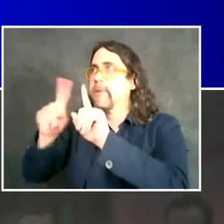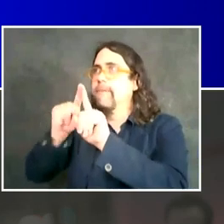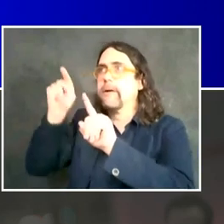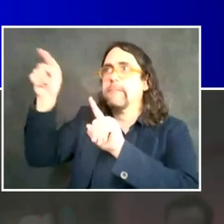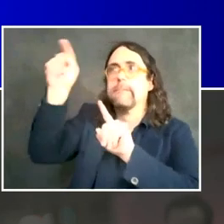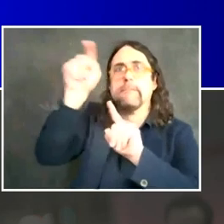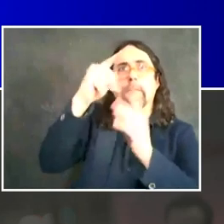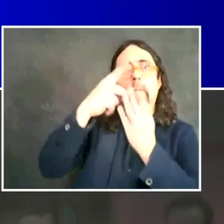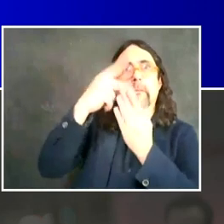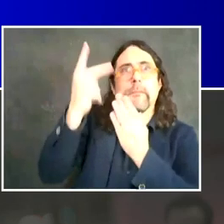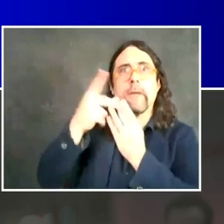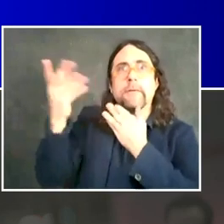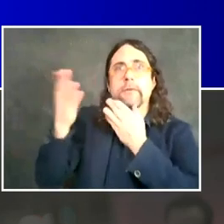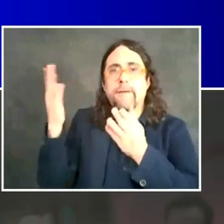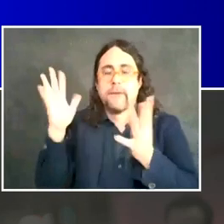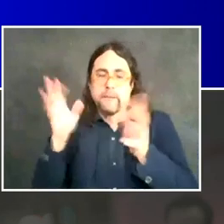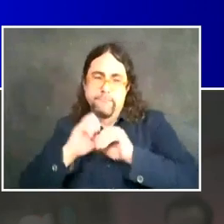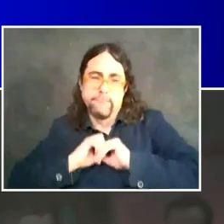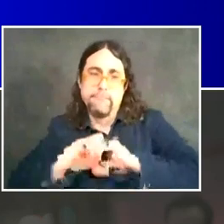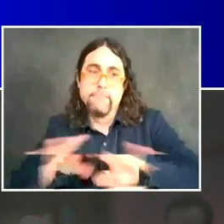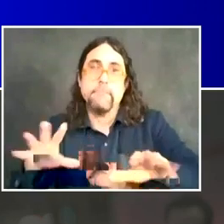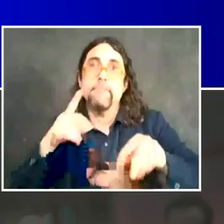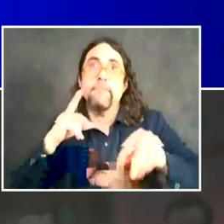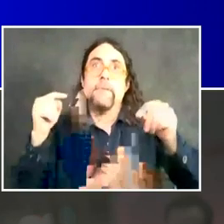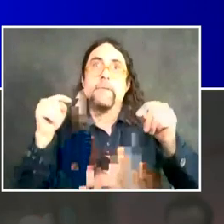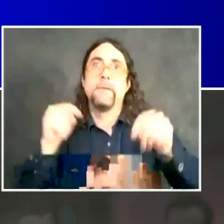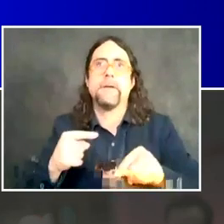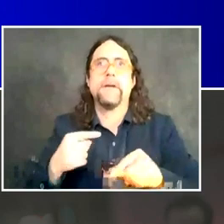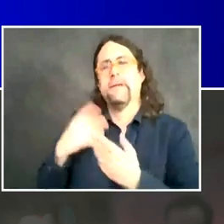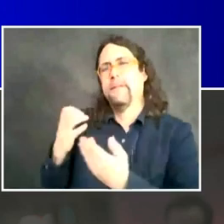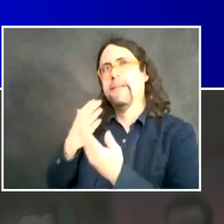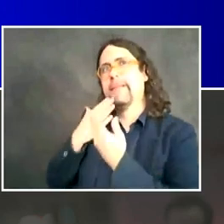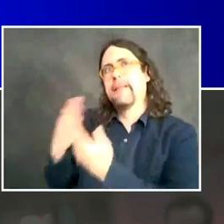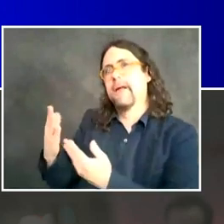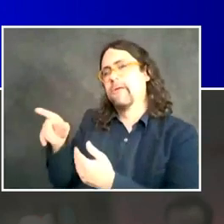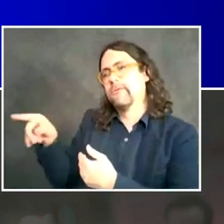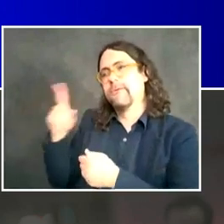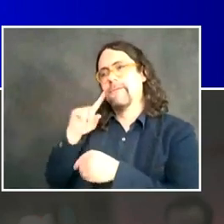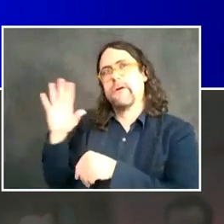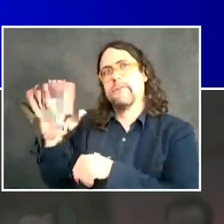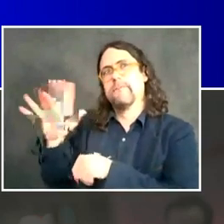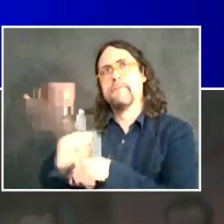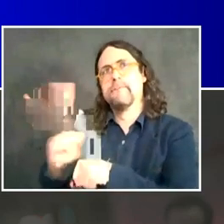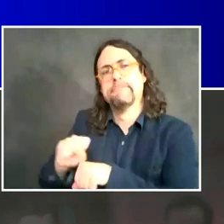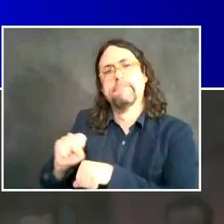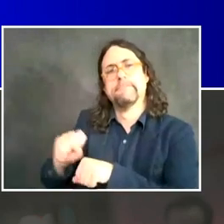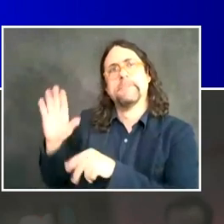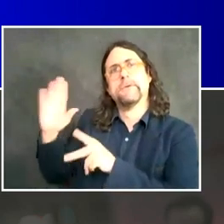AND PARTICULARLY THE WORK SHE IS DOING TO BRING THESE EXTRAORDINARY MILITARY PROFESSIONALS IN TO HELP US